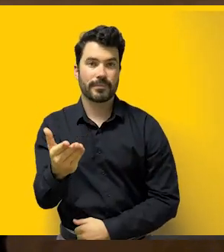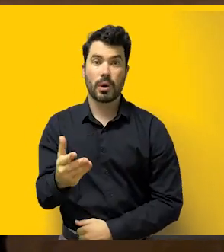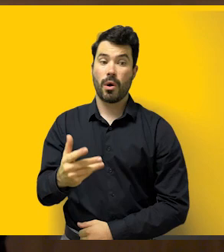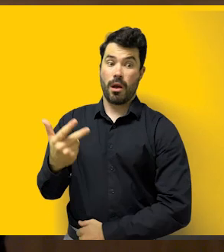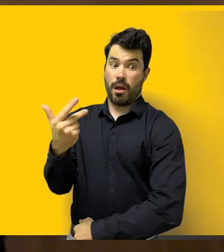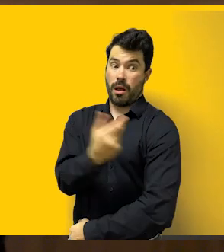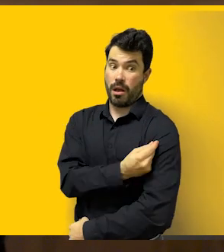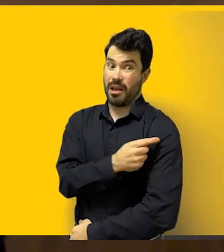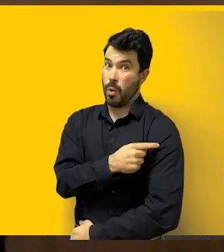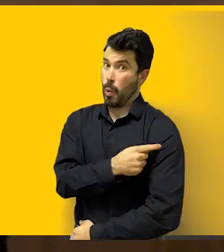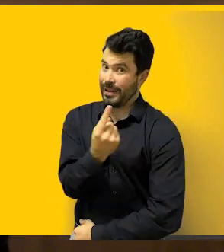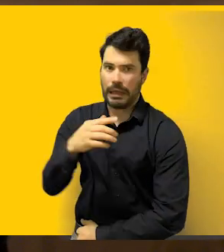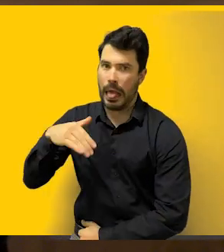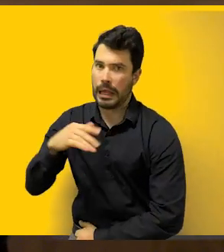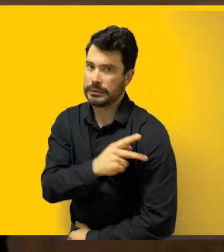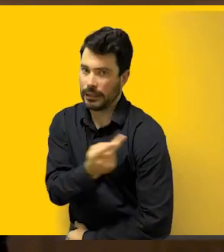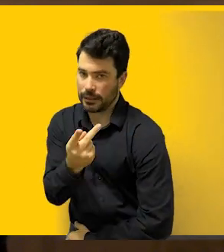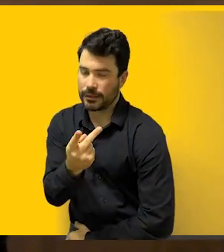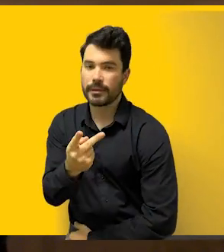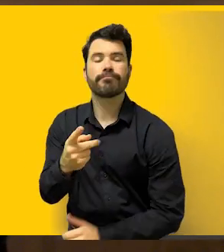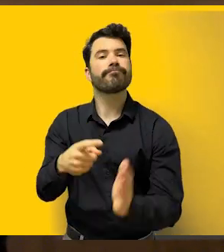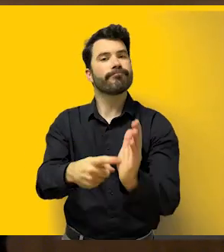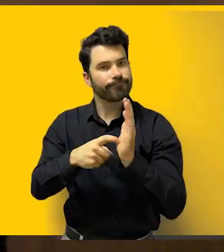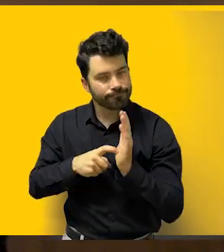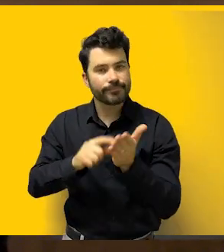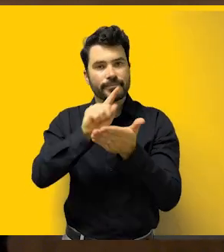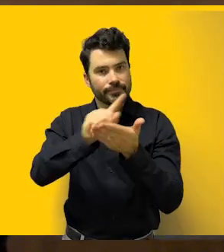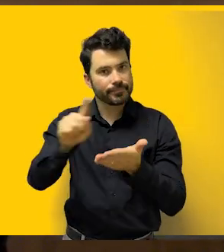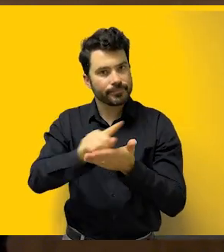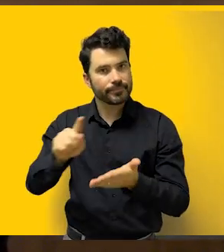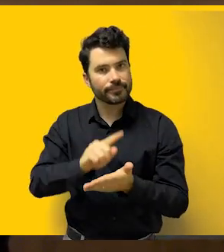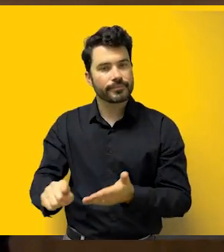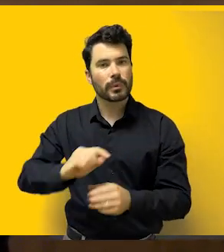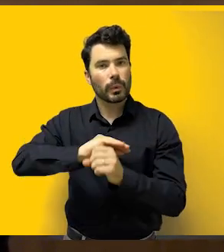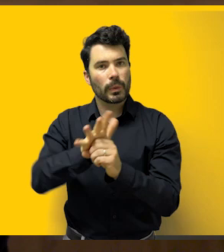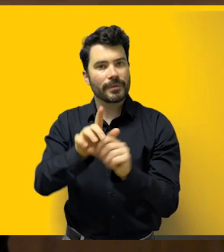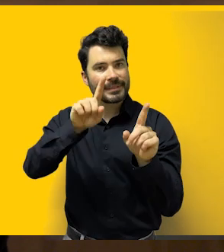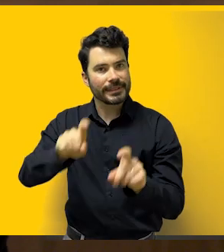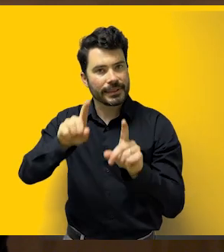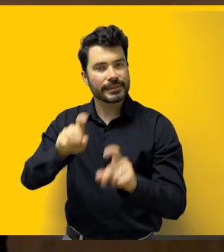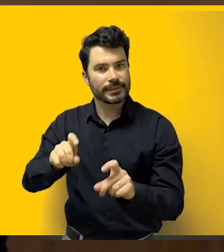in protection in people who have recovered from COVID. In addition, people who were previously infected with COVID